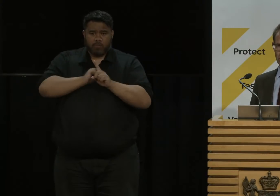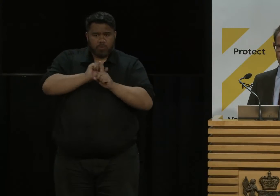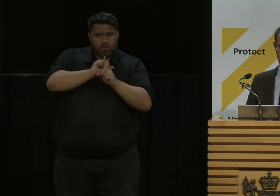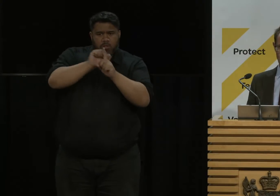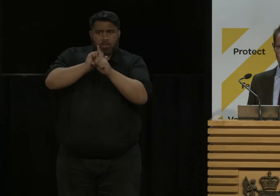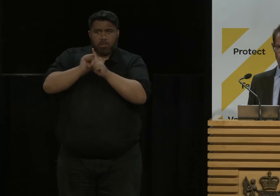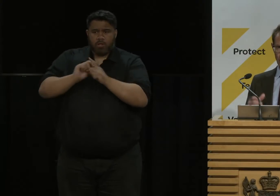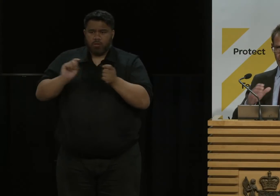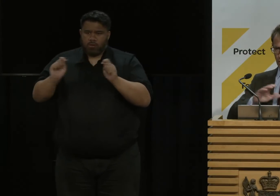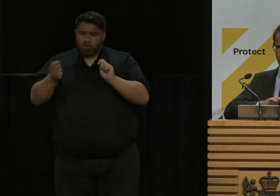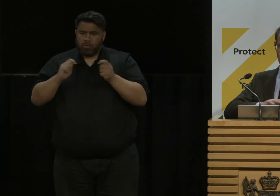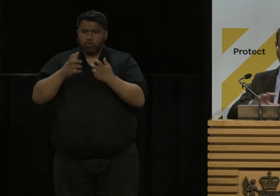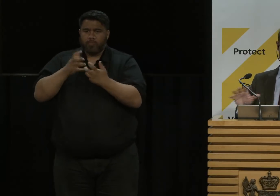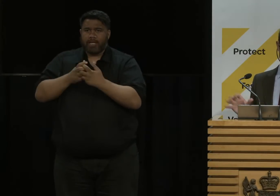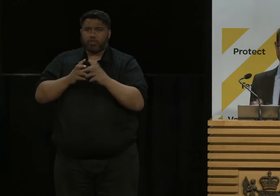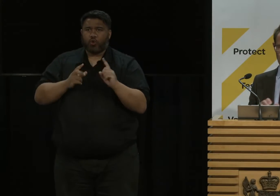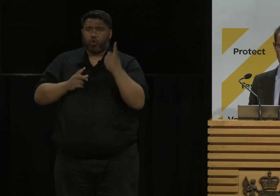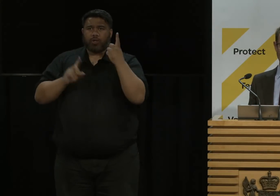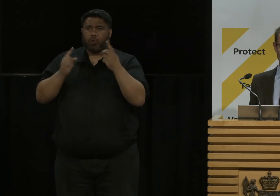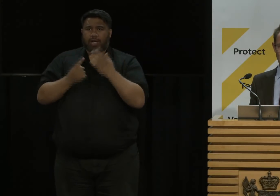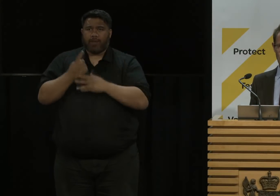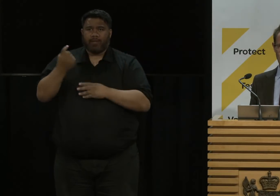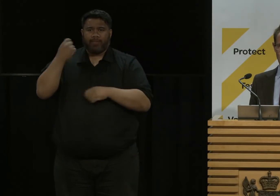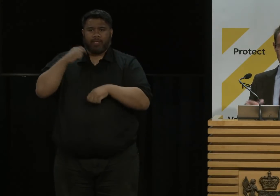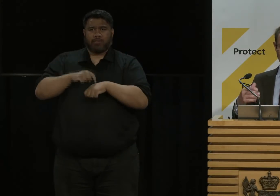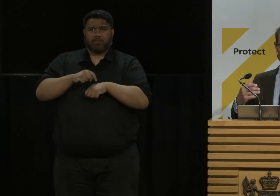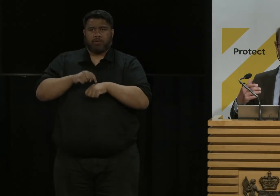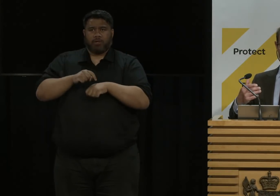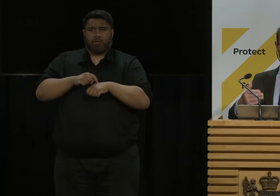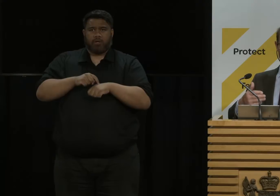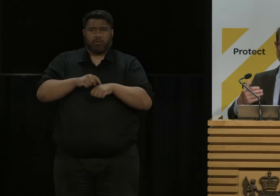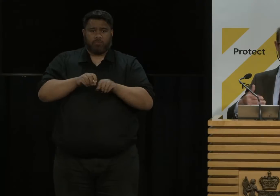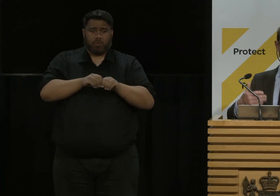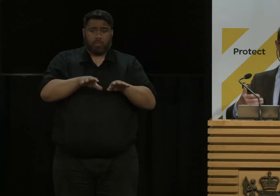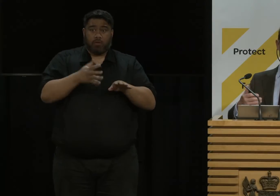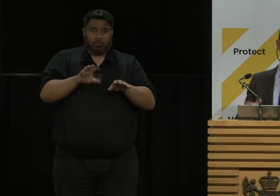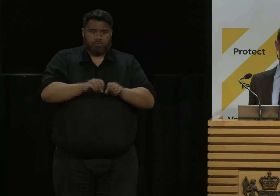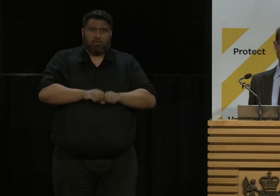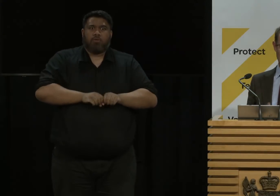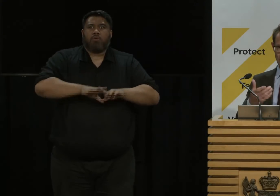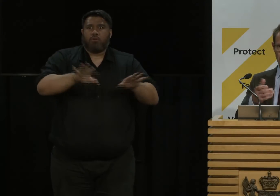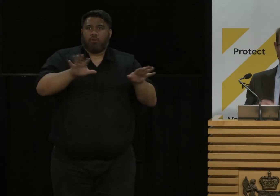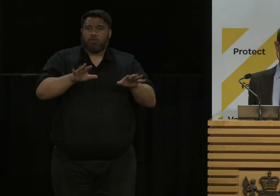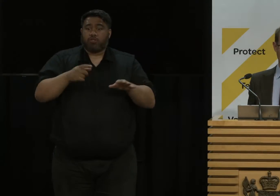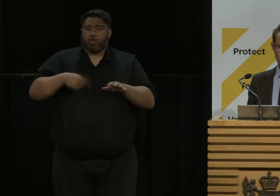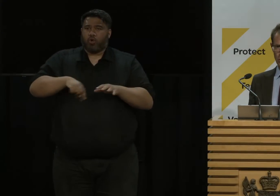So I would say we were ready and we continued to not just strengthen the system but adjust it to the change in the